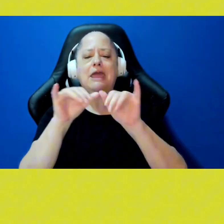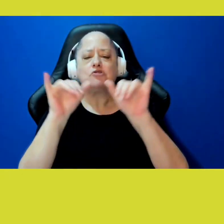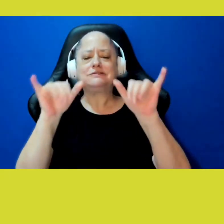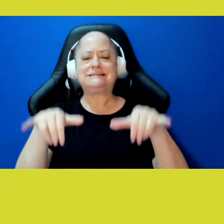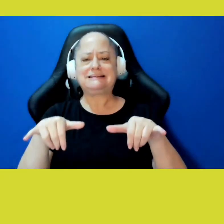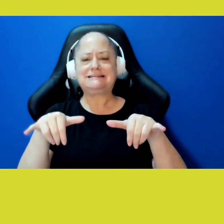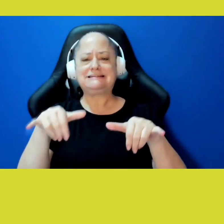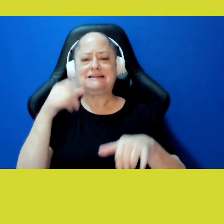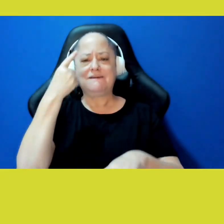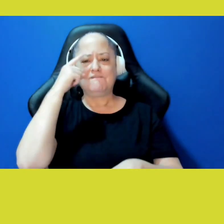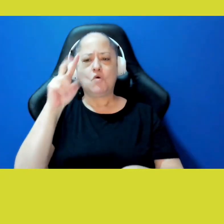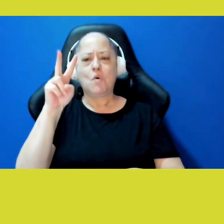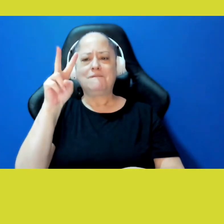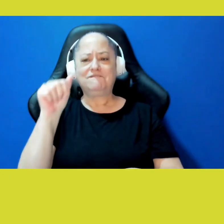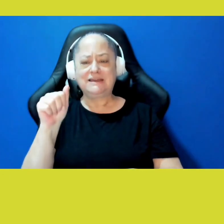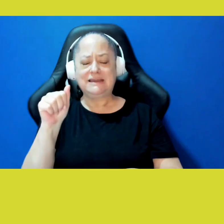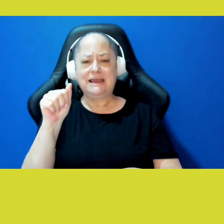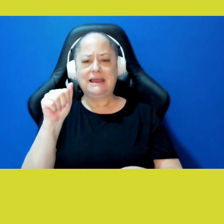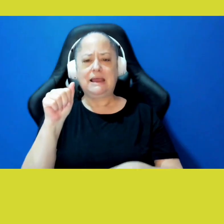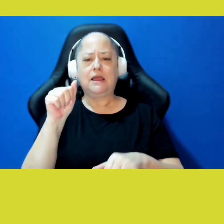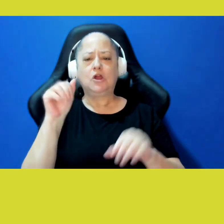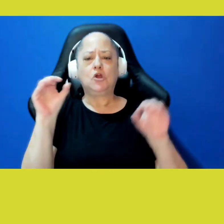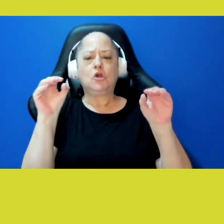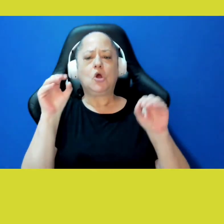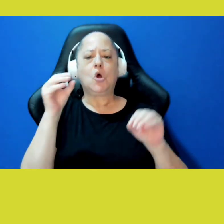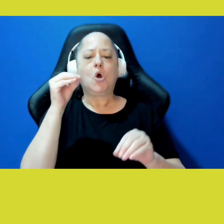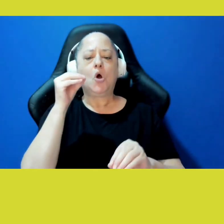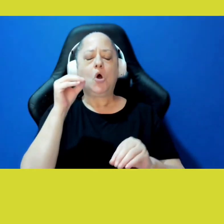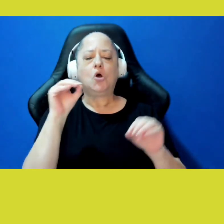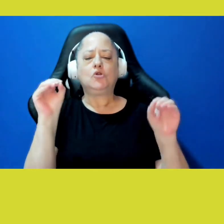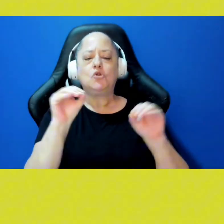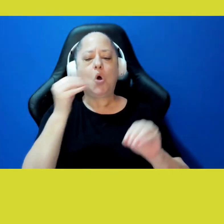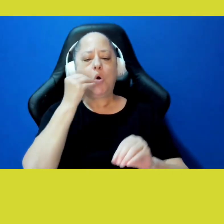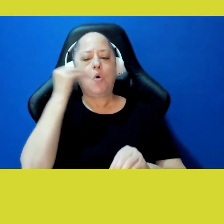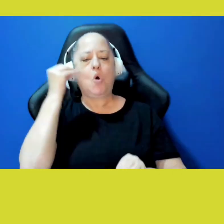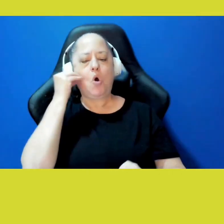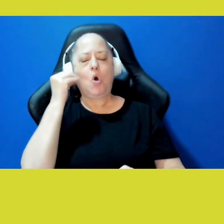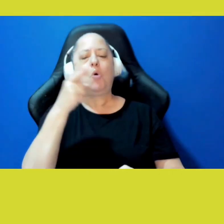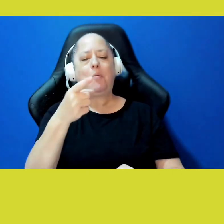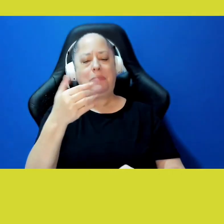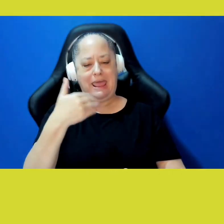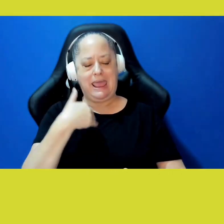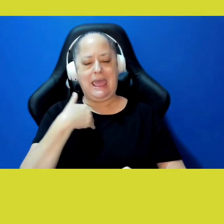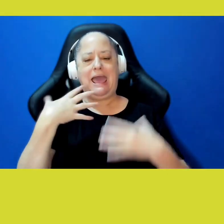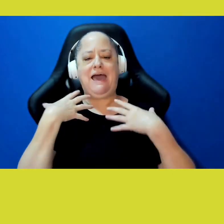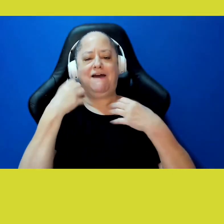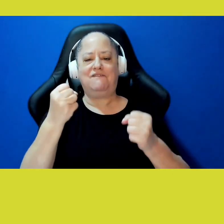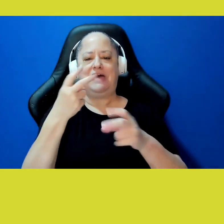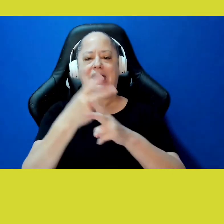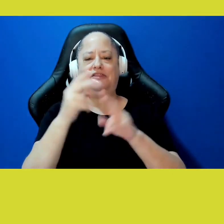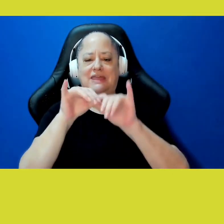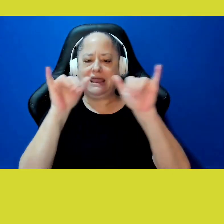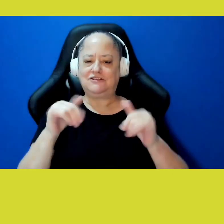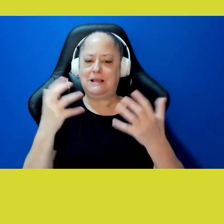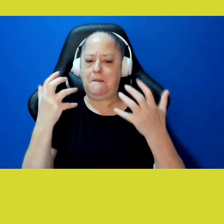VA's homelessness resources they have a health care system that is matched with a dedicated housing resource